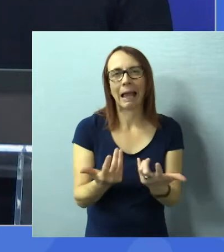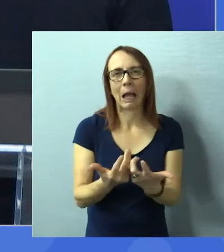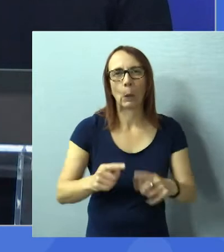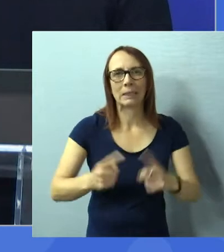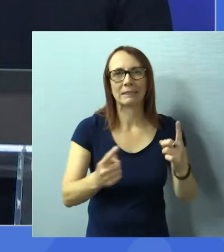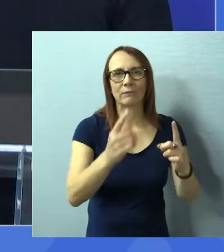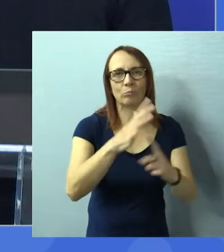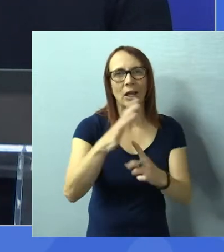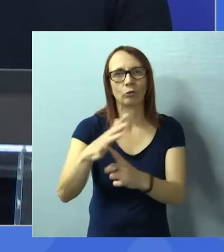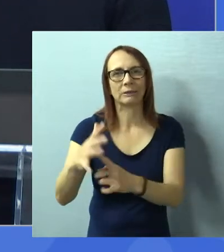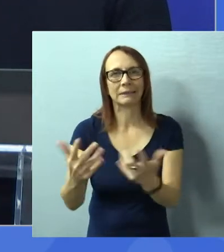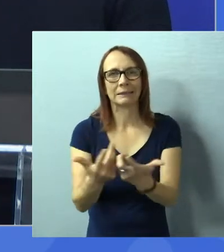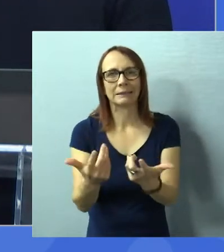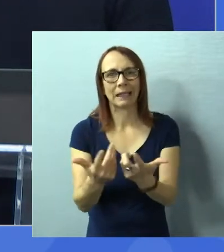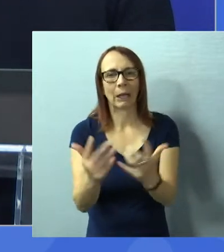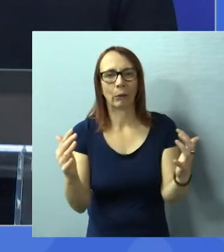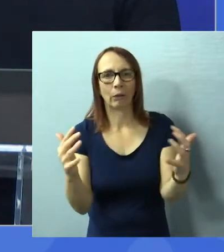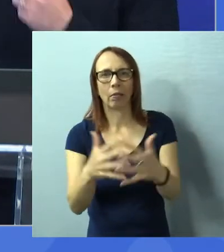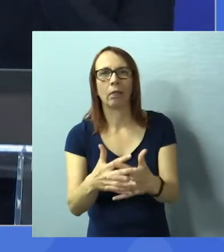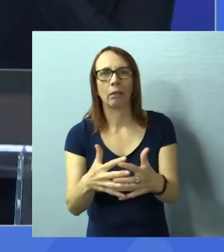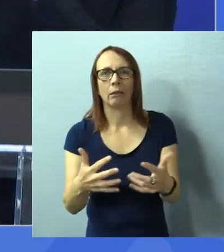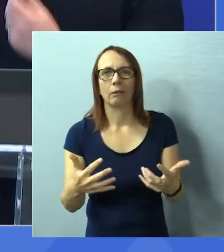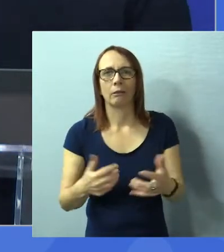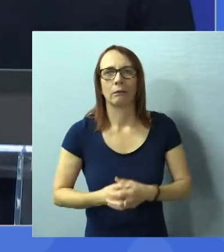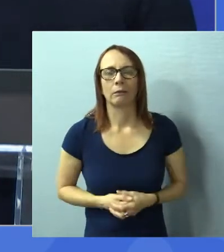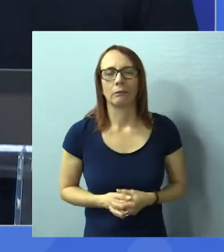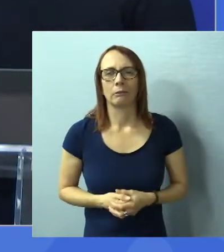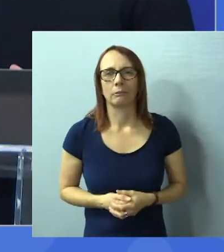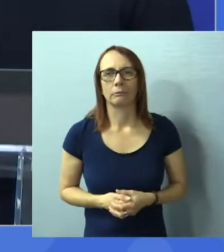happen and resolved and devolved and and reserve the areas well we have political